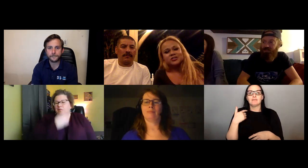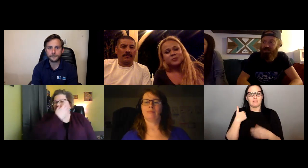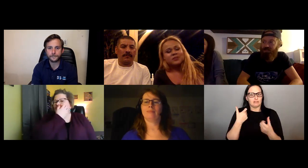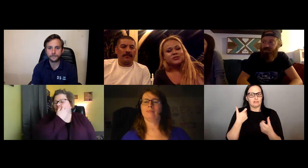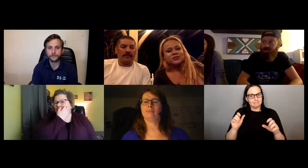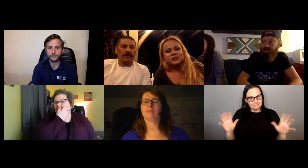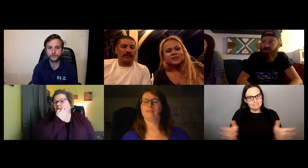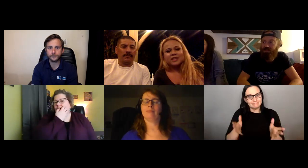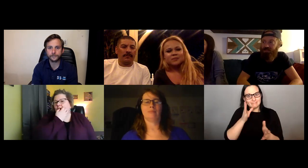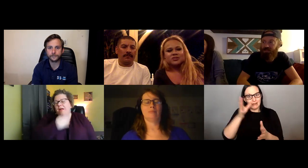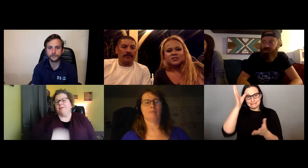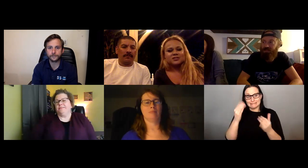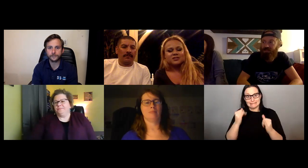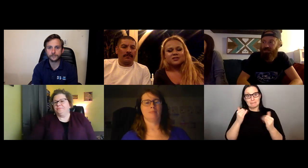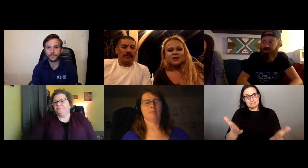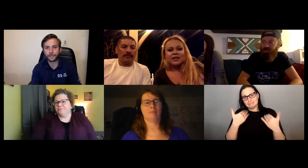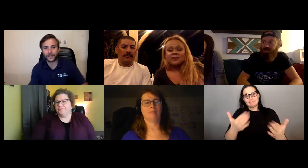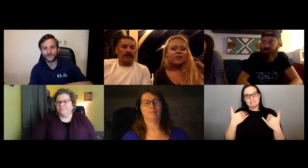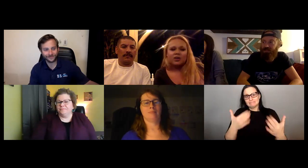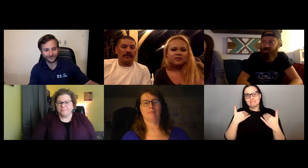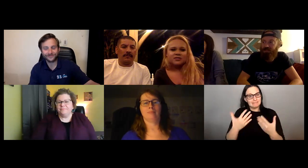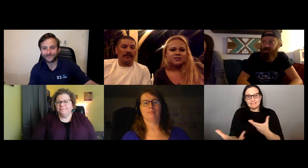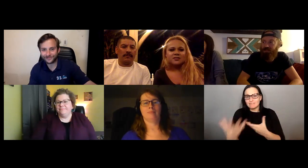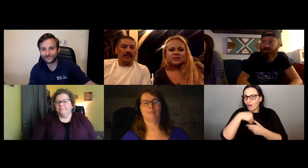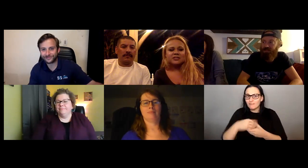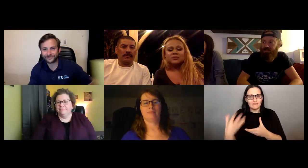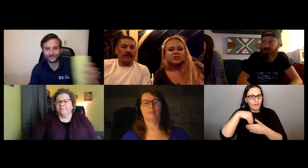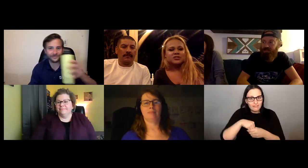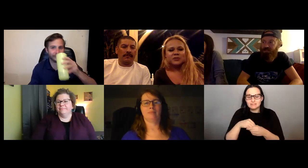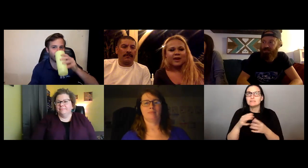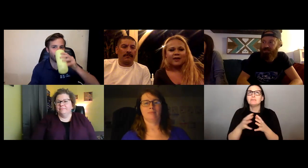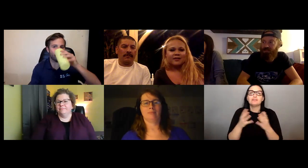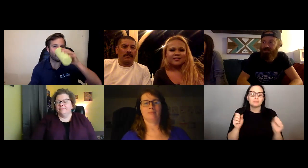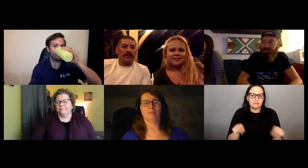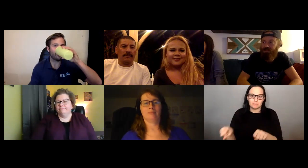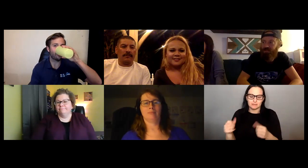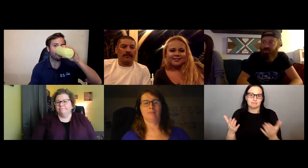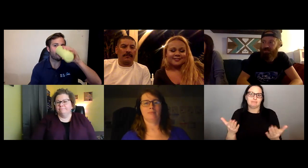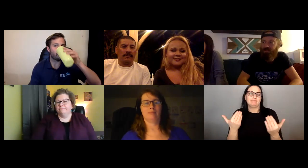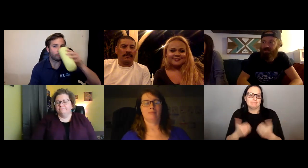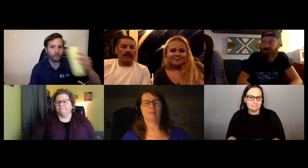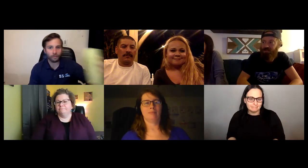parents to do the same just get involved as much as you can